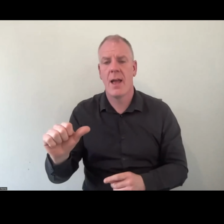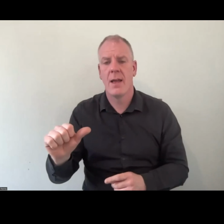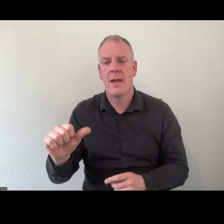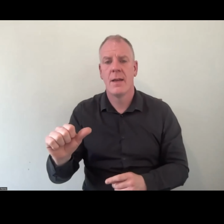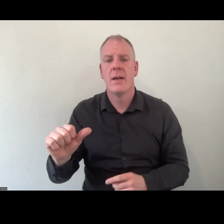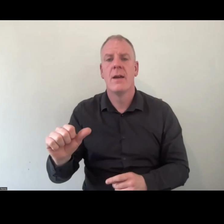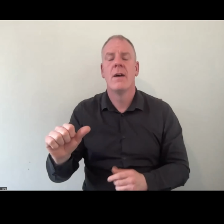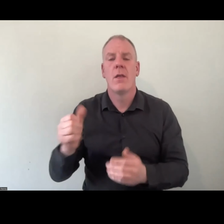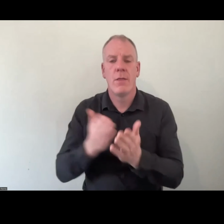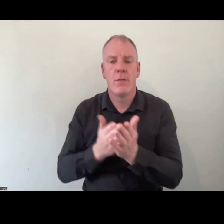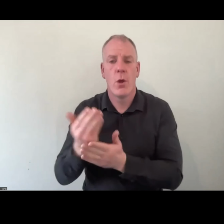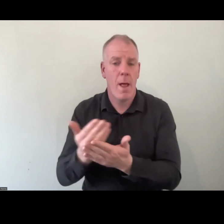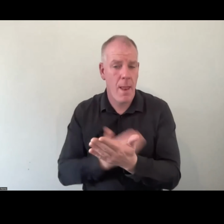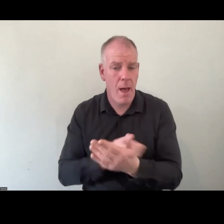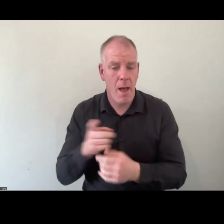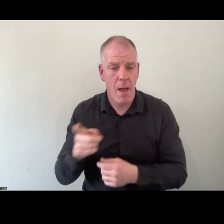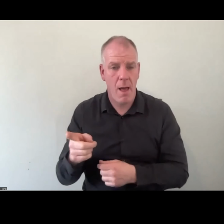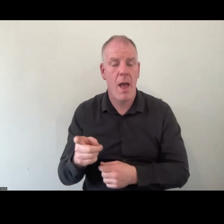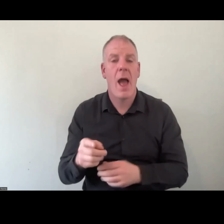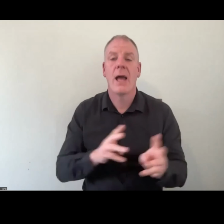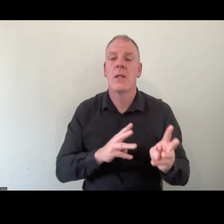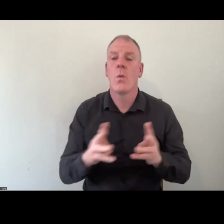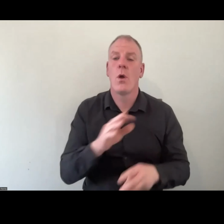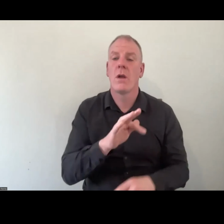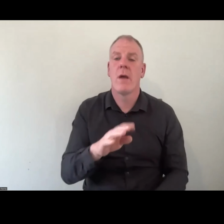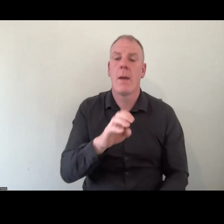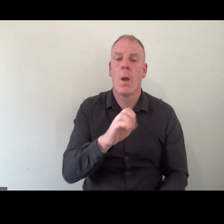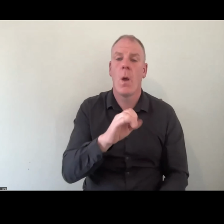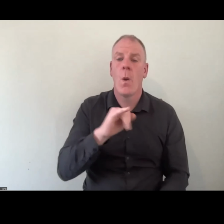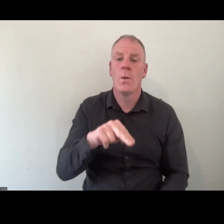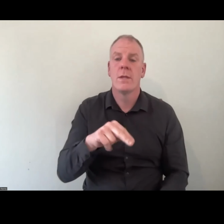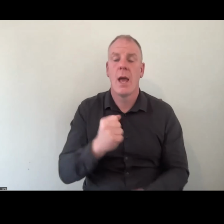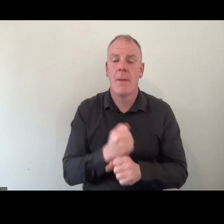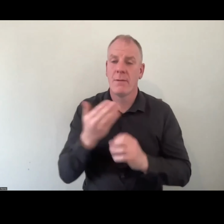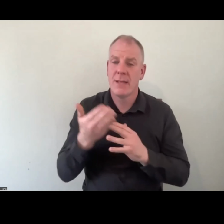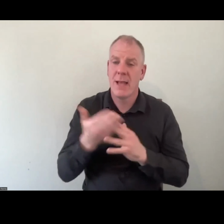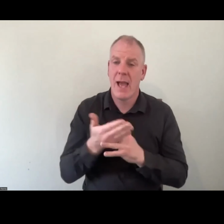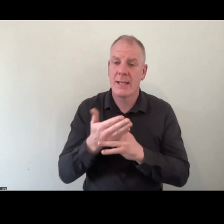and the work that Eoin is doing around access auditing and consultancy.